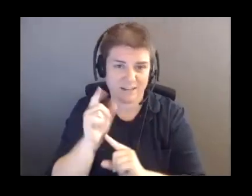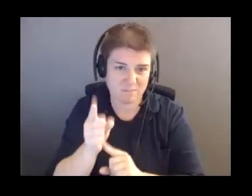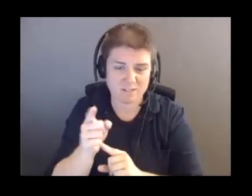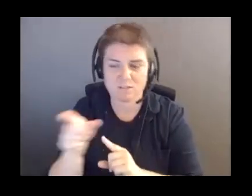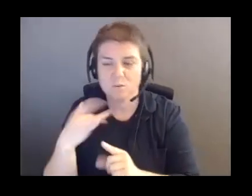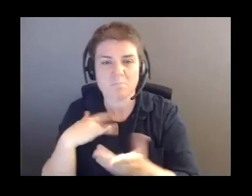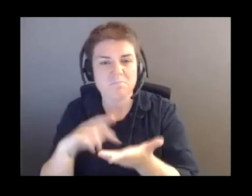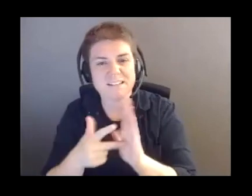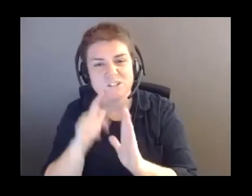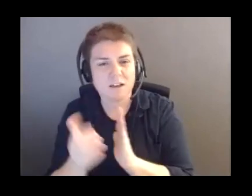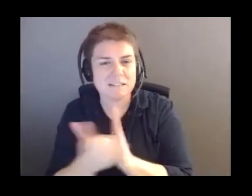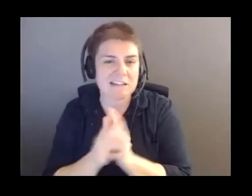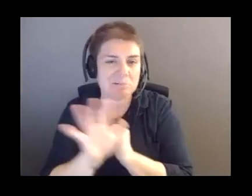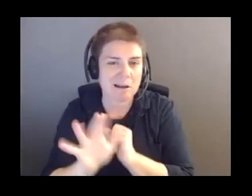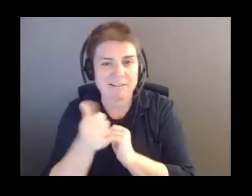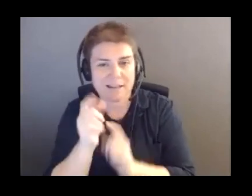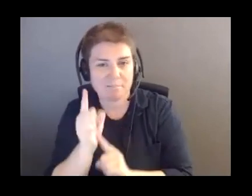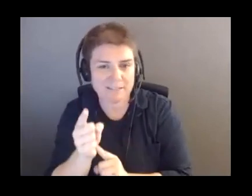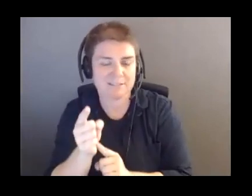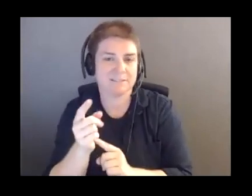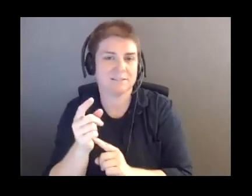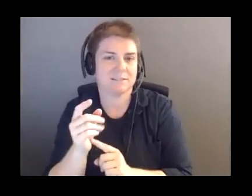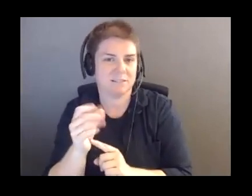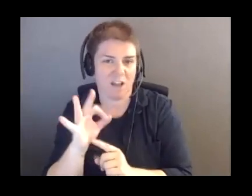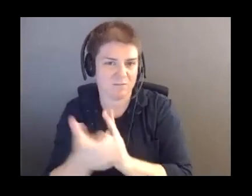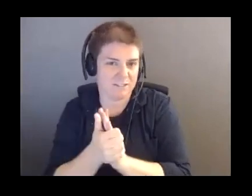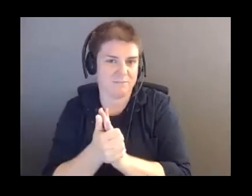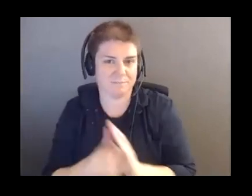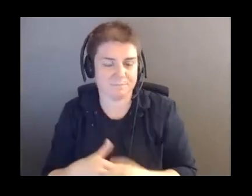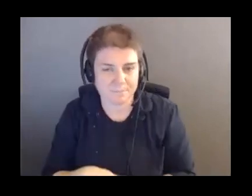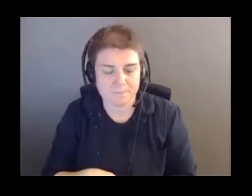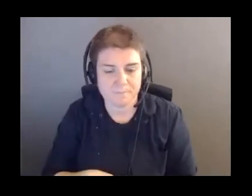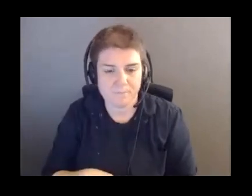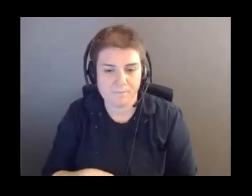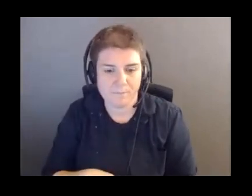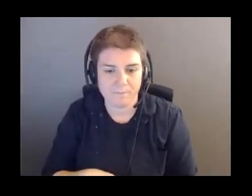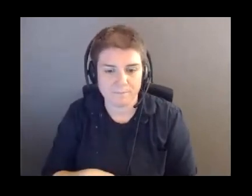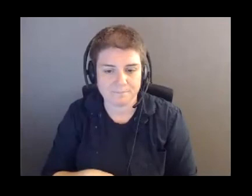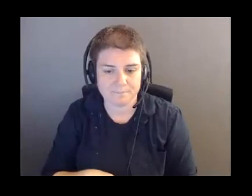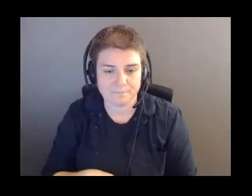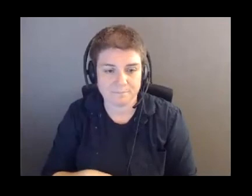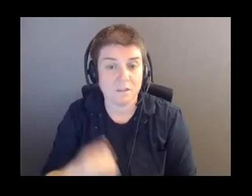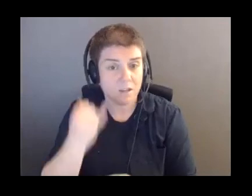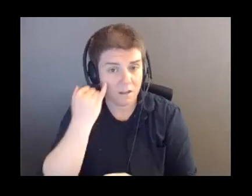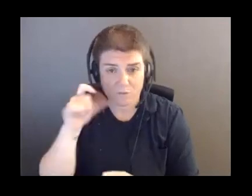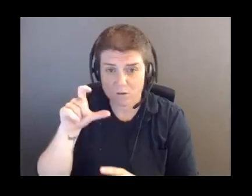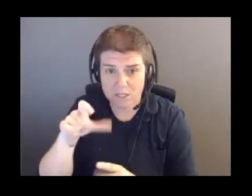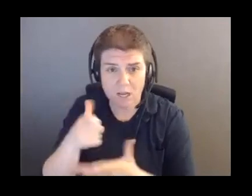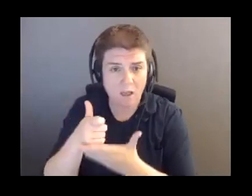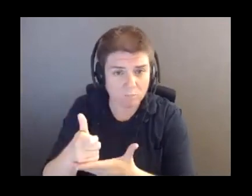as a general recommendation. If you do need any assistance combining materials, or you're